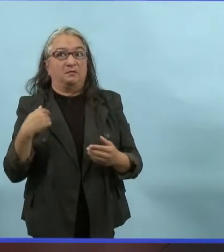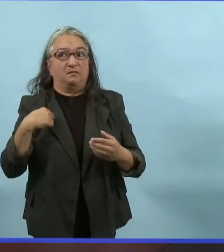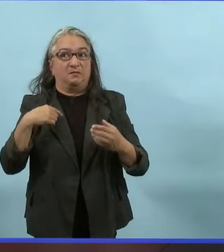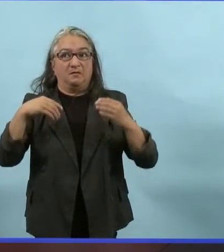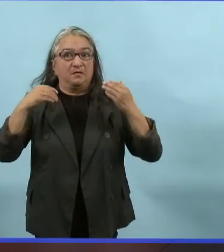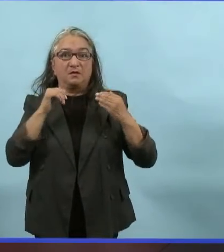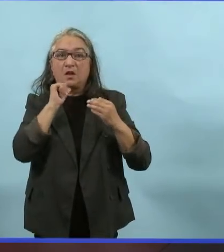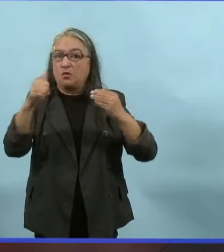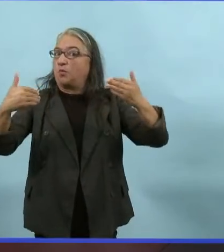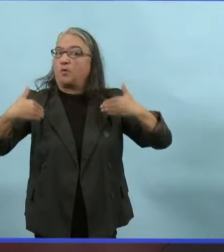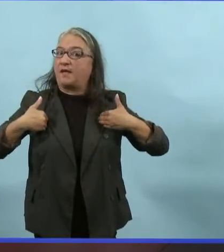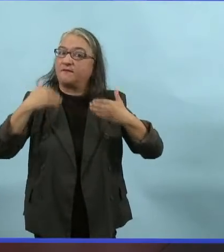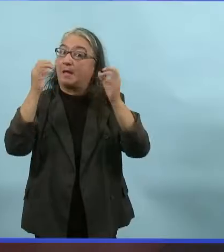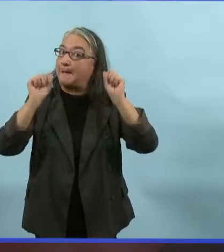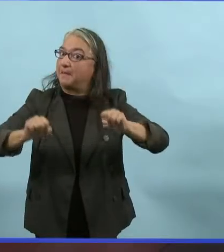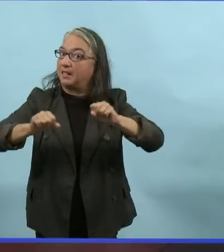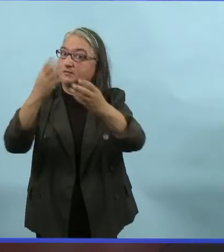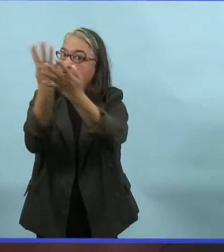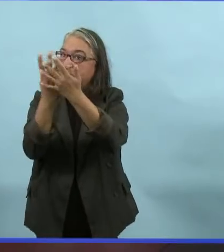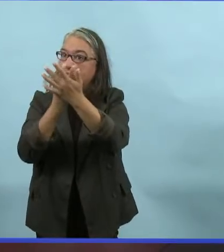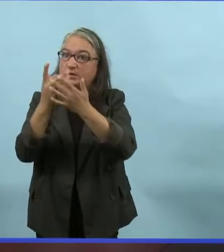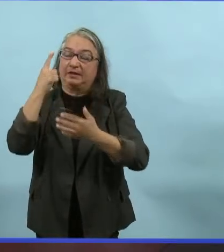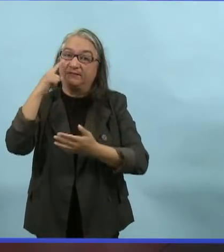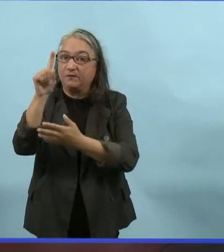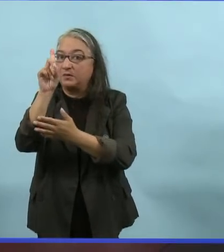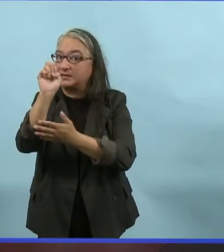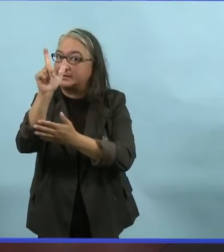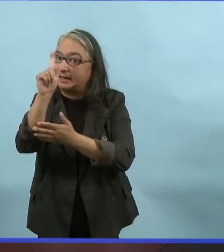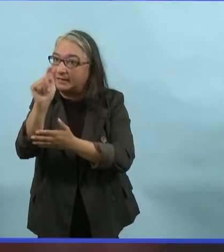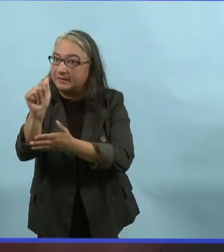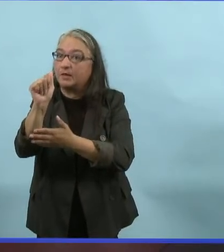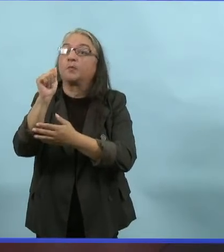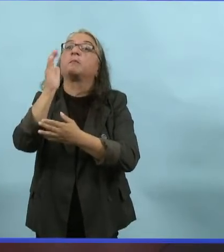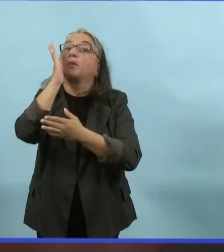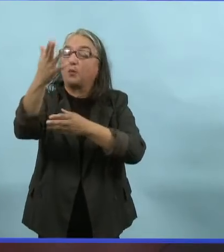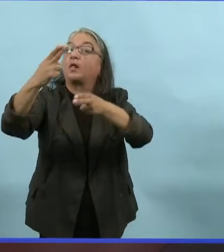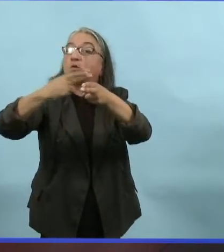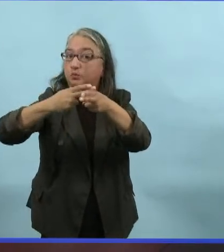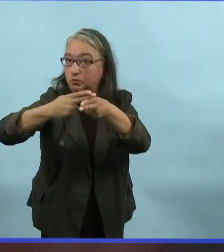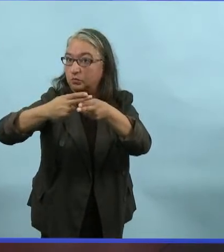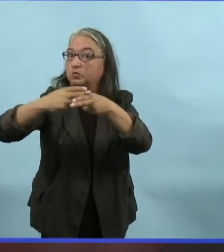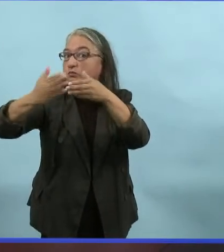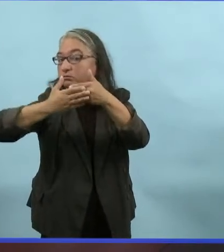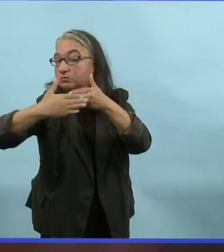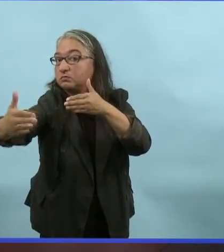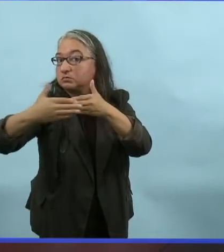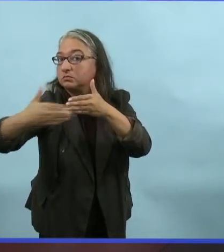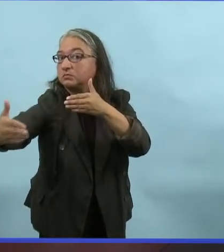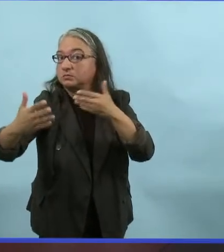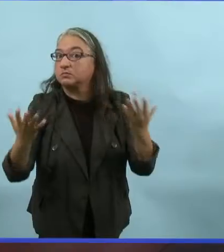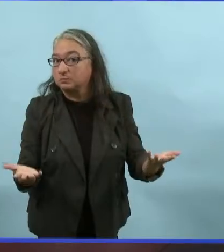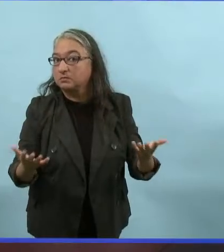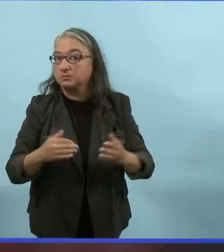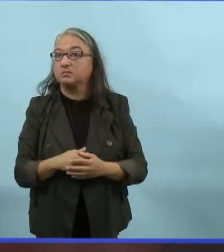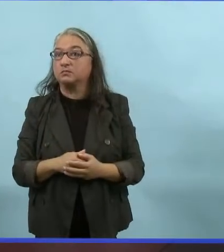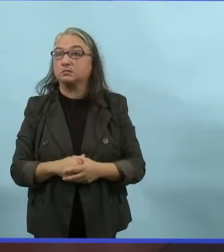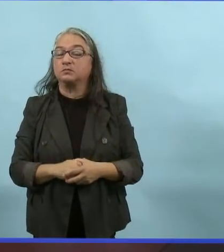now for delta but we are on the path to be able to do that and so right now certainly alpha